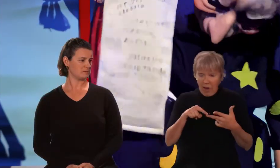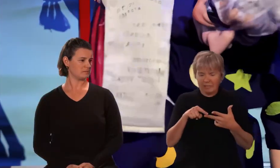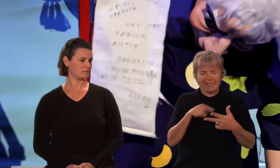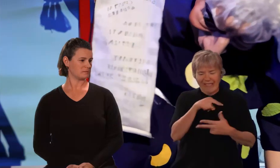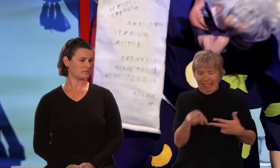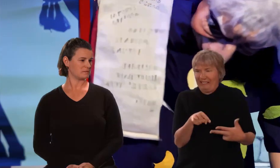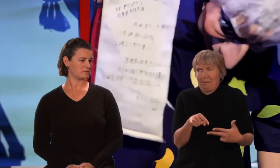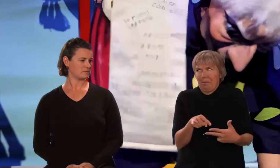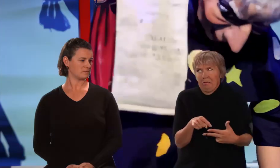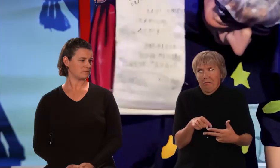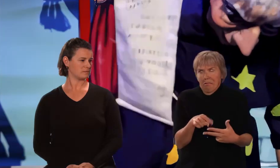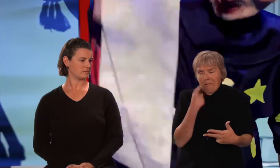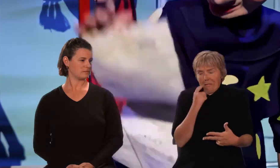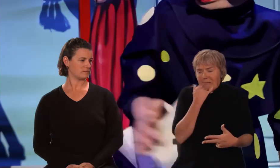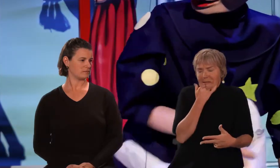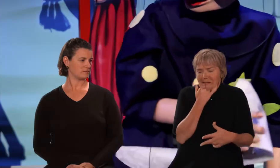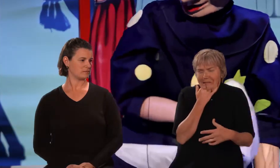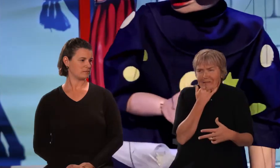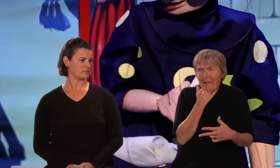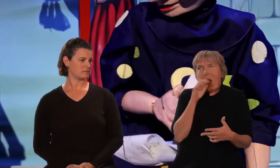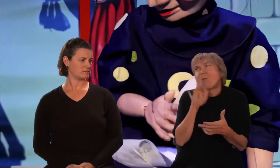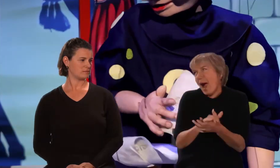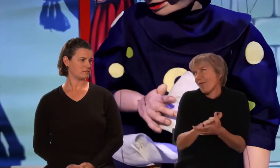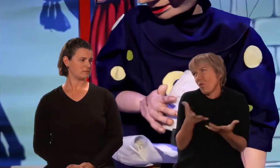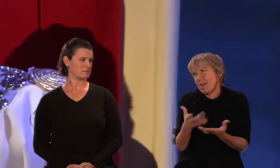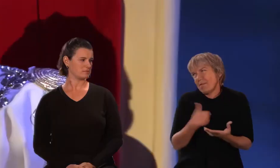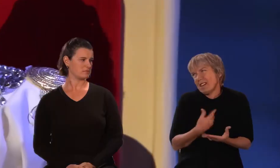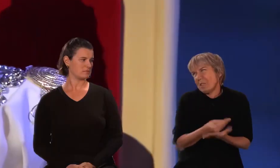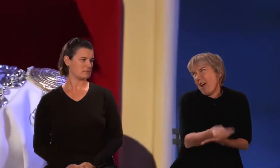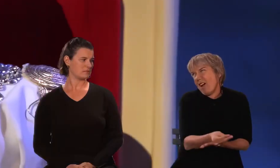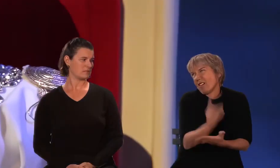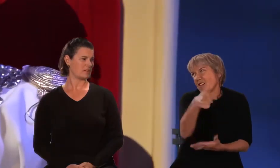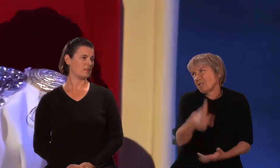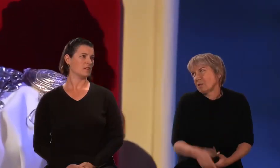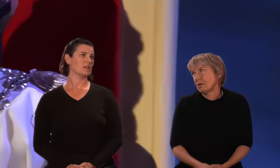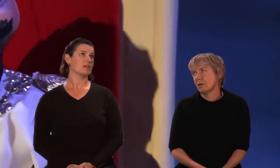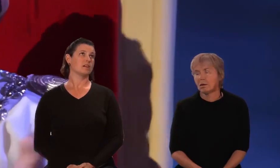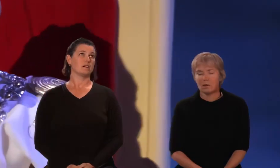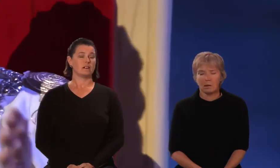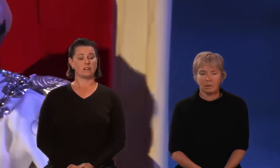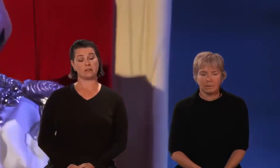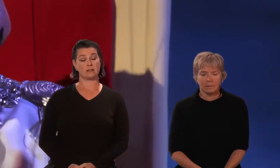My mistake. Aha! Those are things my wife wrote down for me to get for her. (piano notes play) [King] What I want you to do now